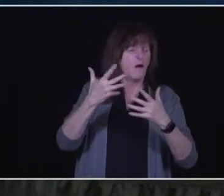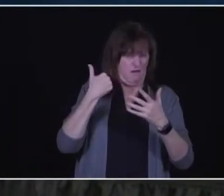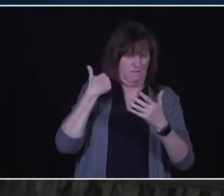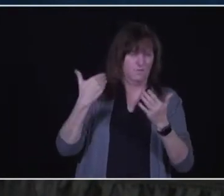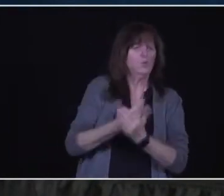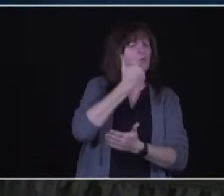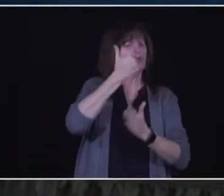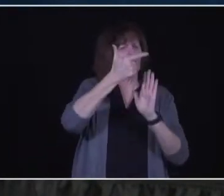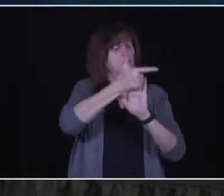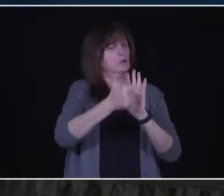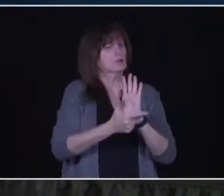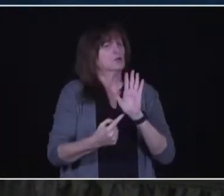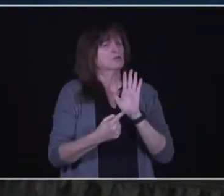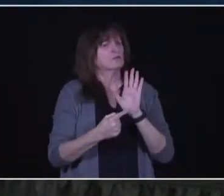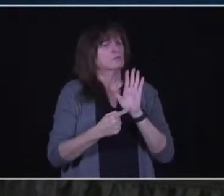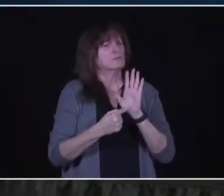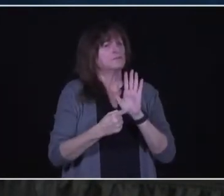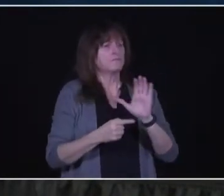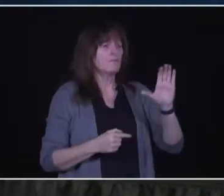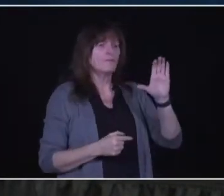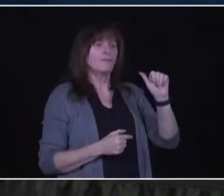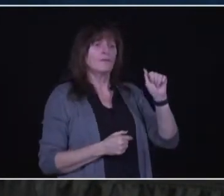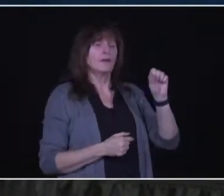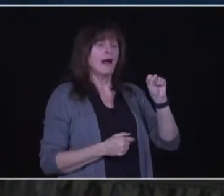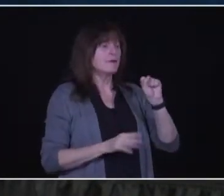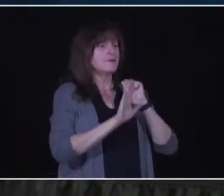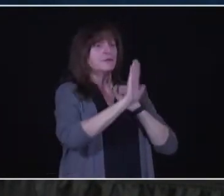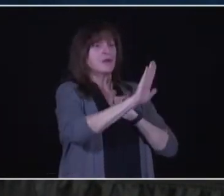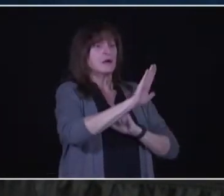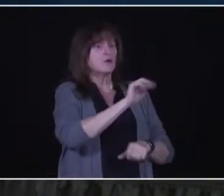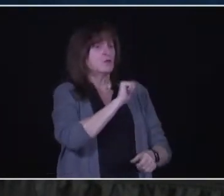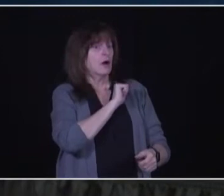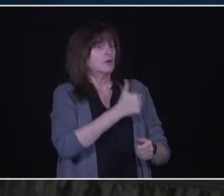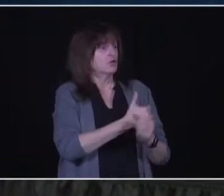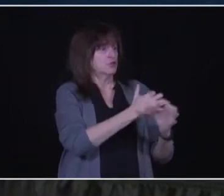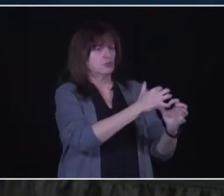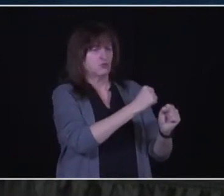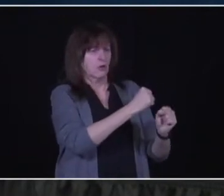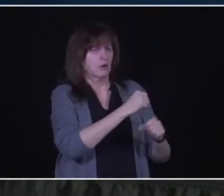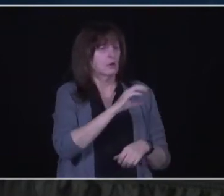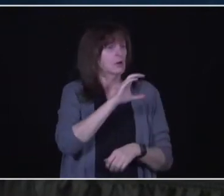would strengthen the ability of children aid societies and law enforcement to protect exploited children, support more